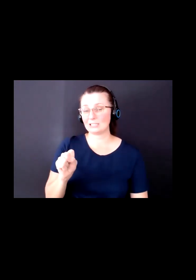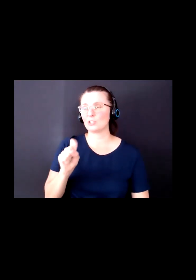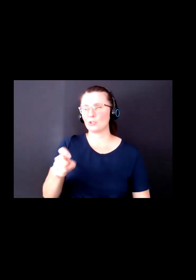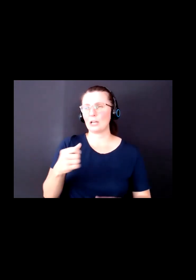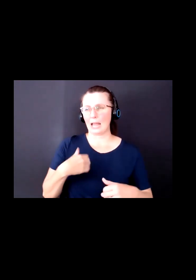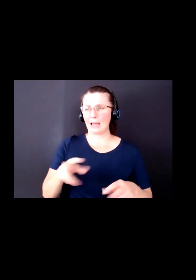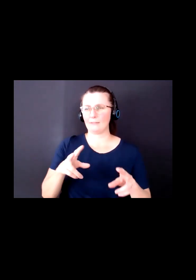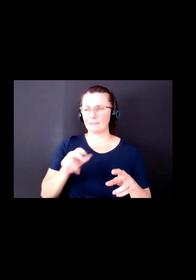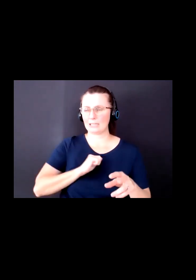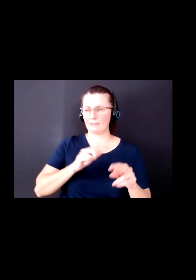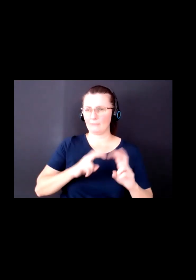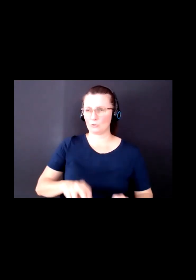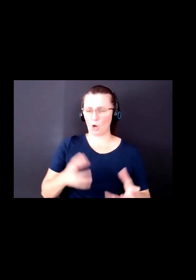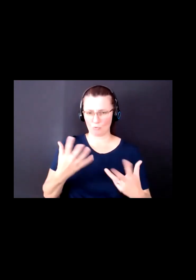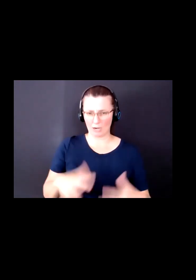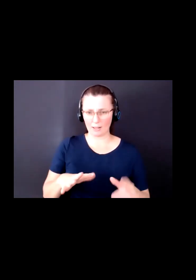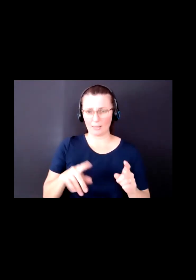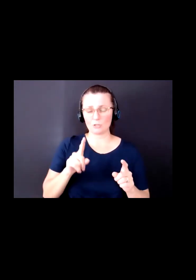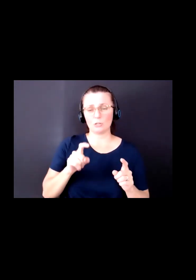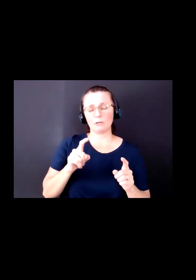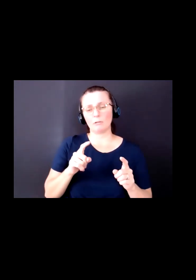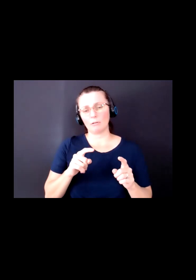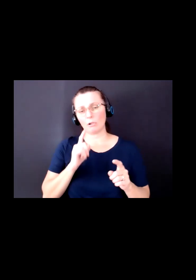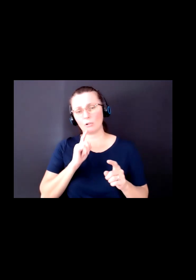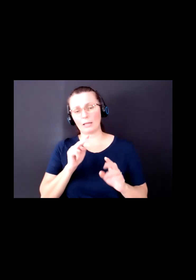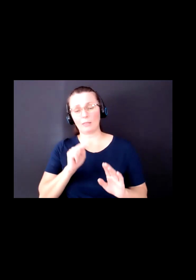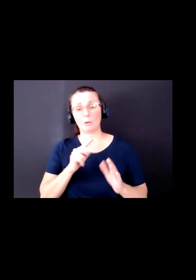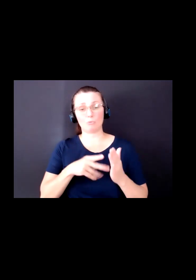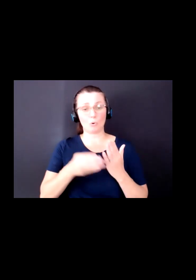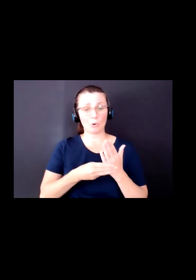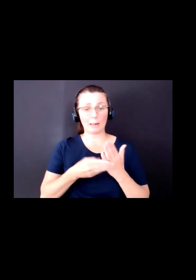looking at evaluating their programs and services. But what we're